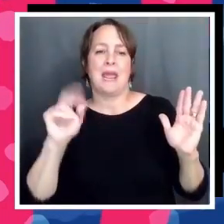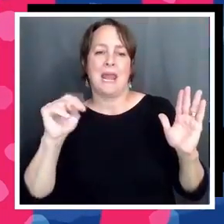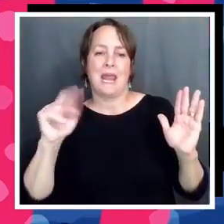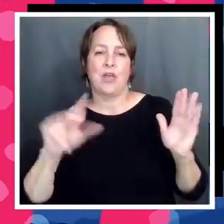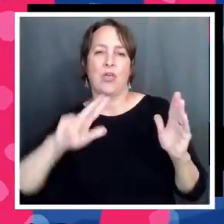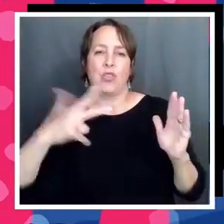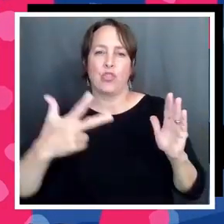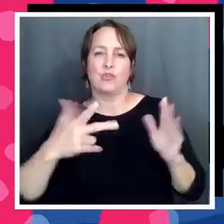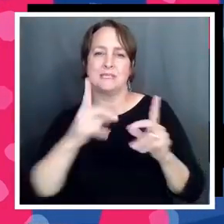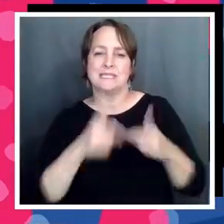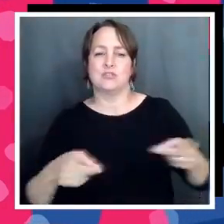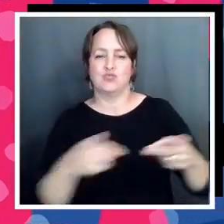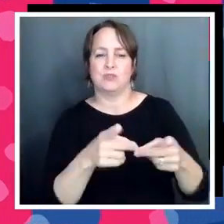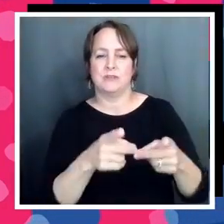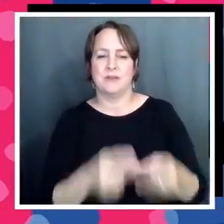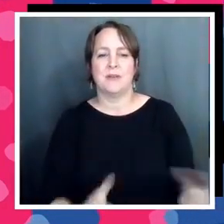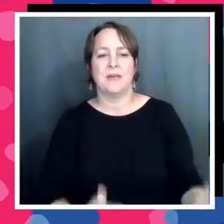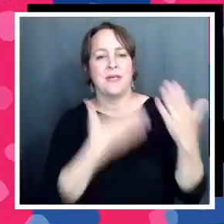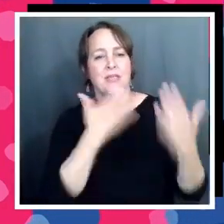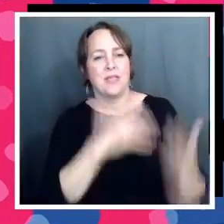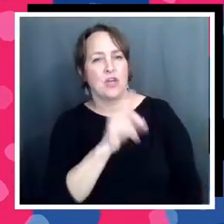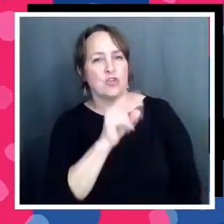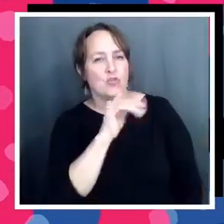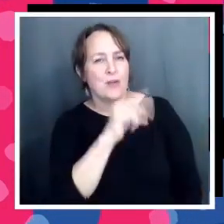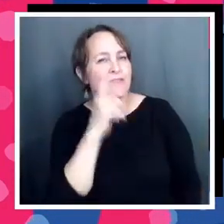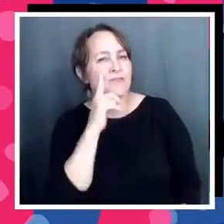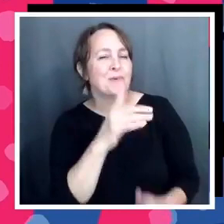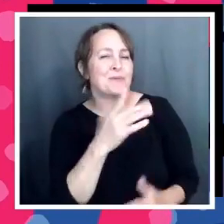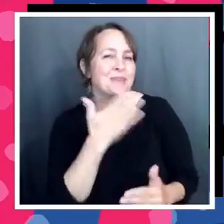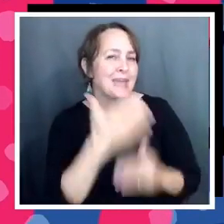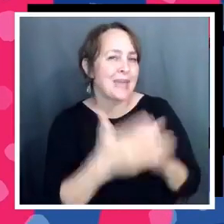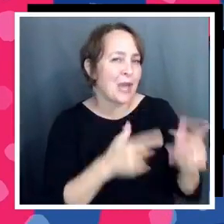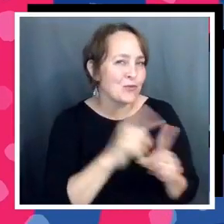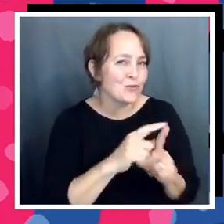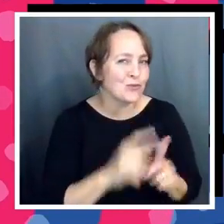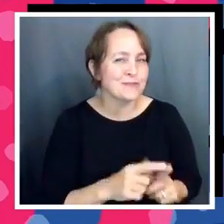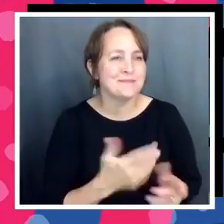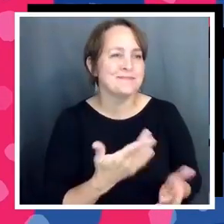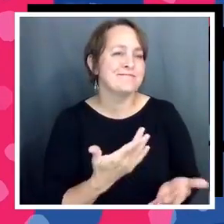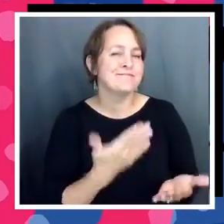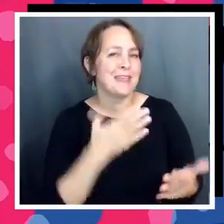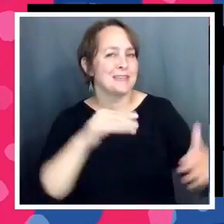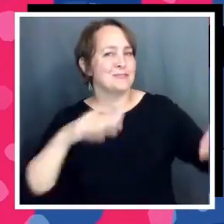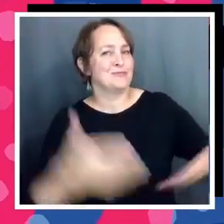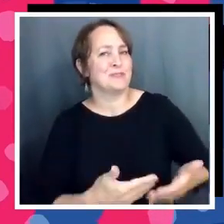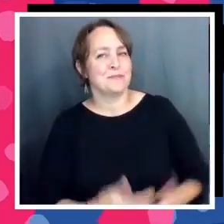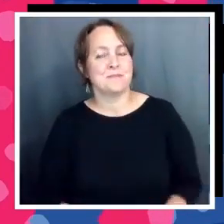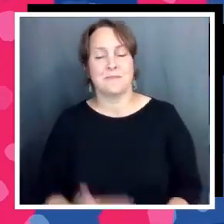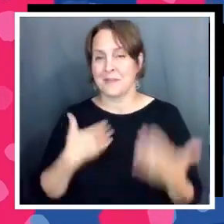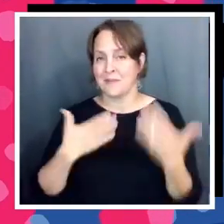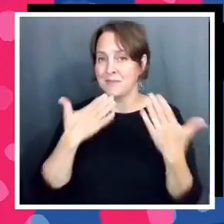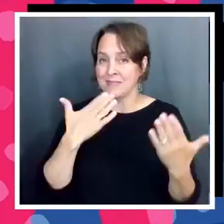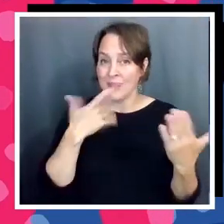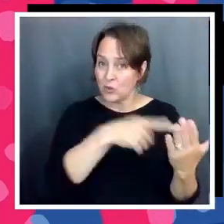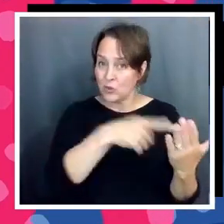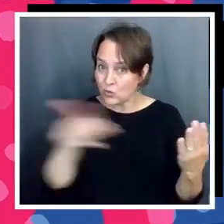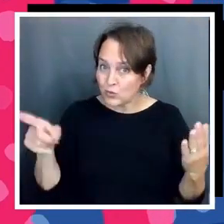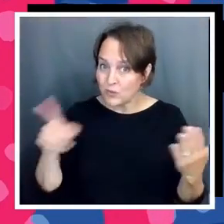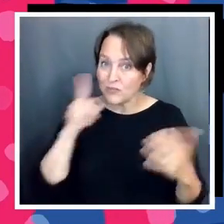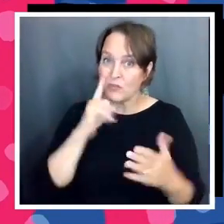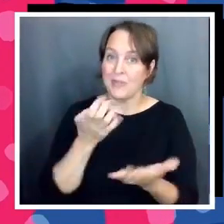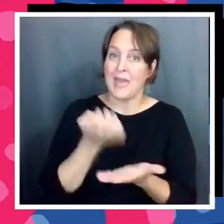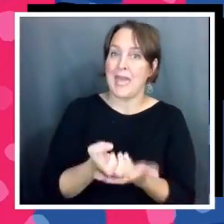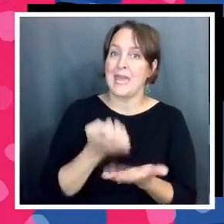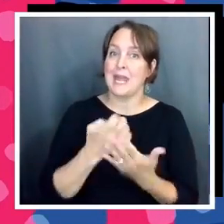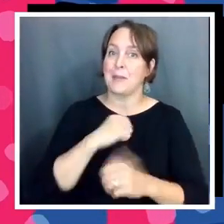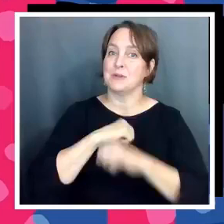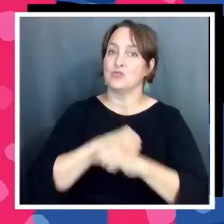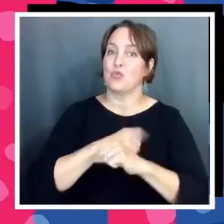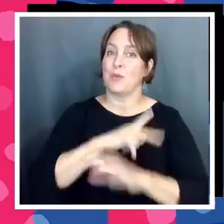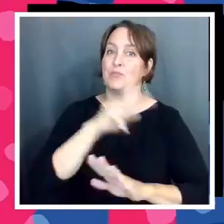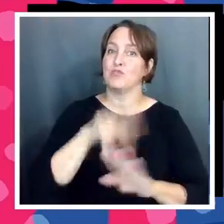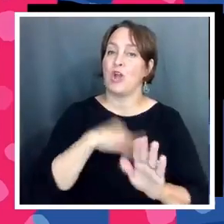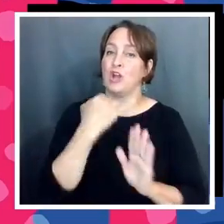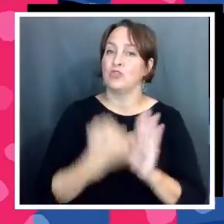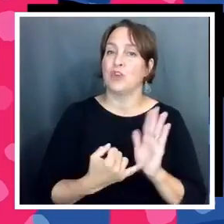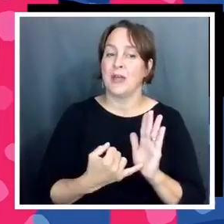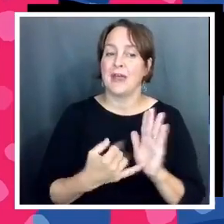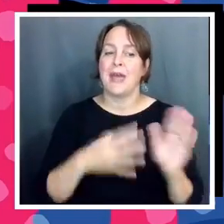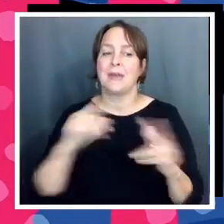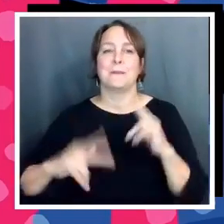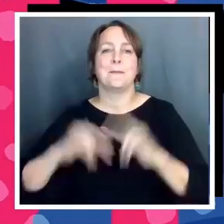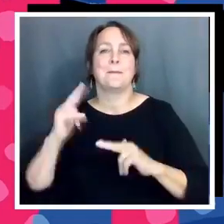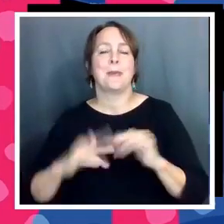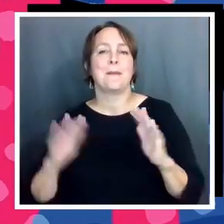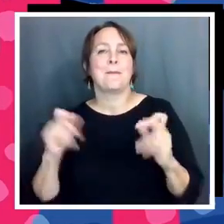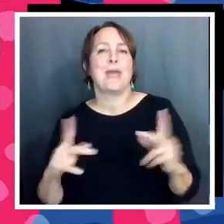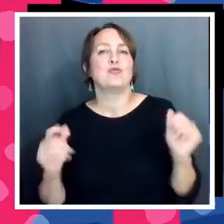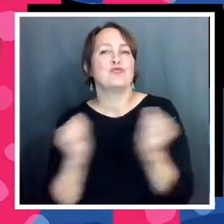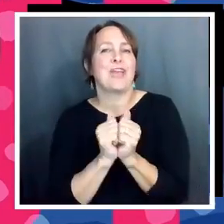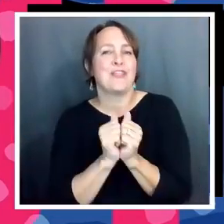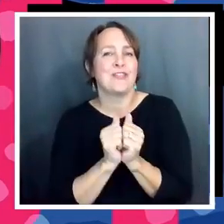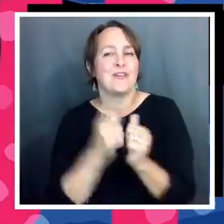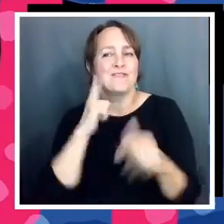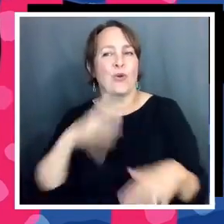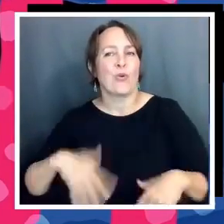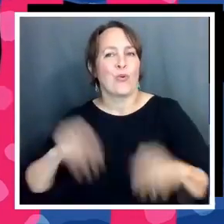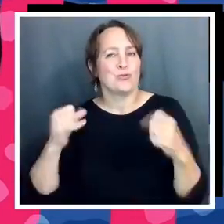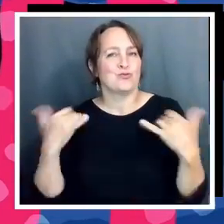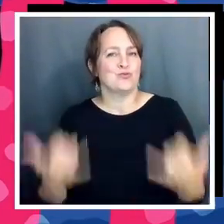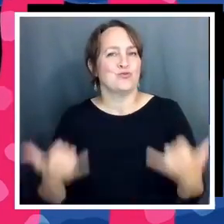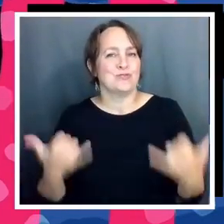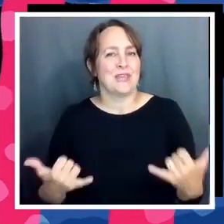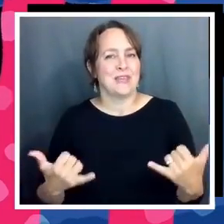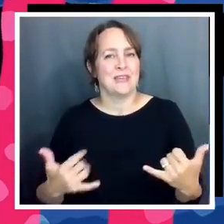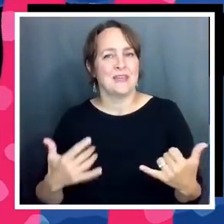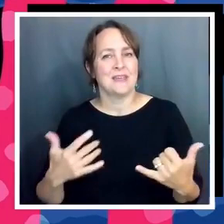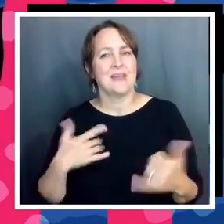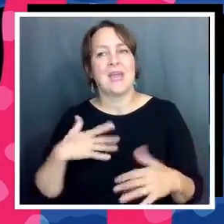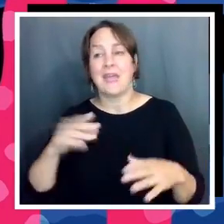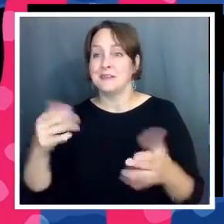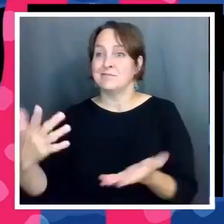LET'T'KEEPEPP THTHFIGHGH